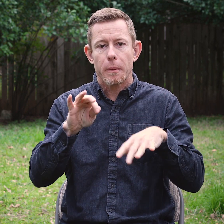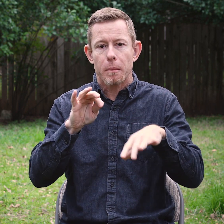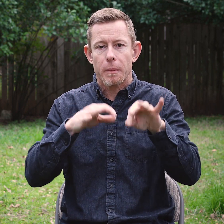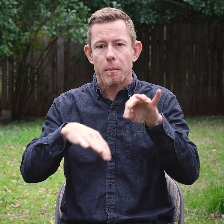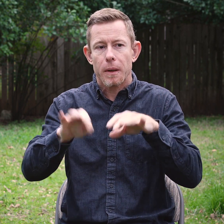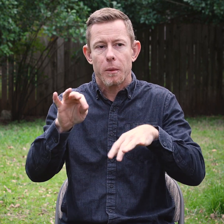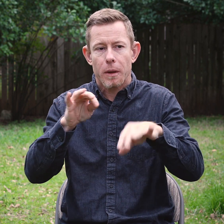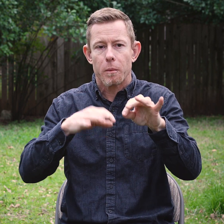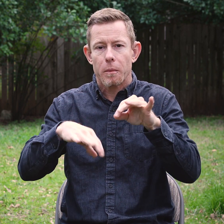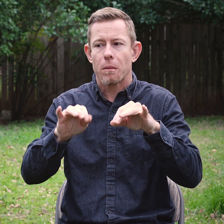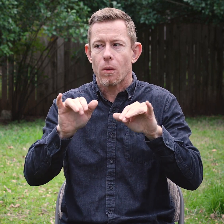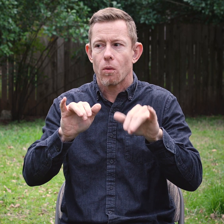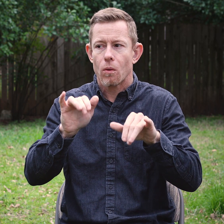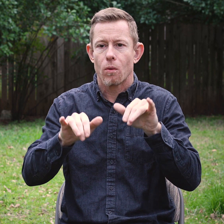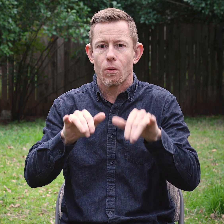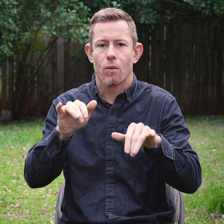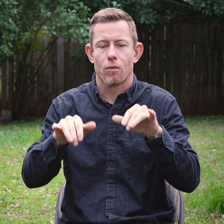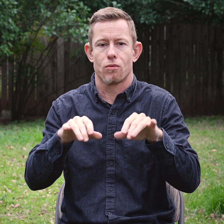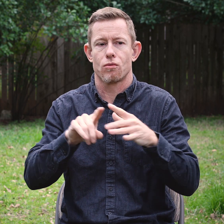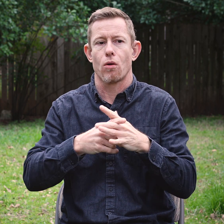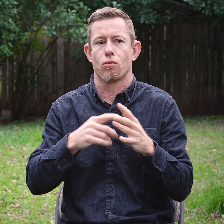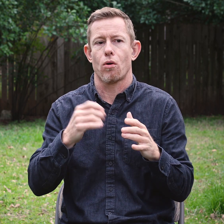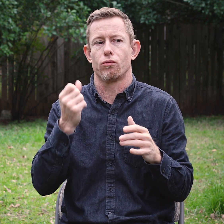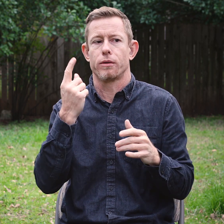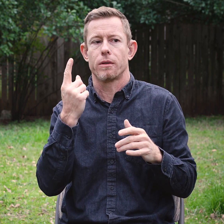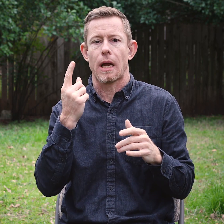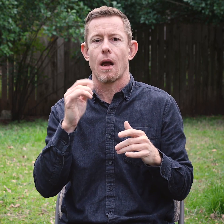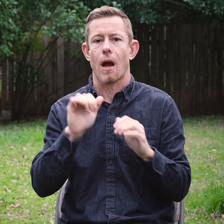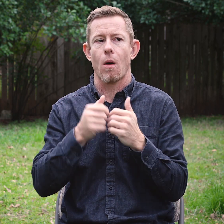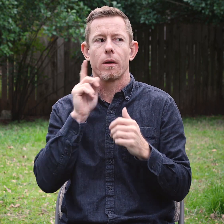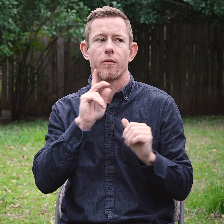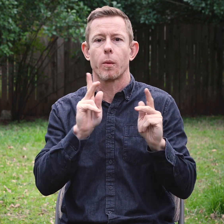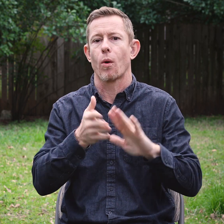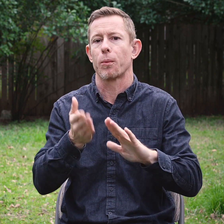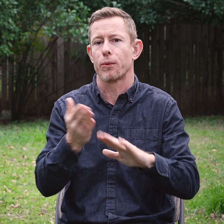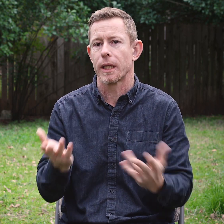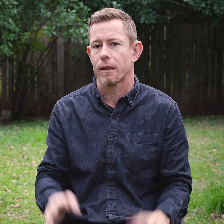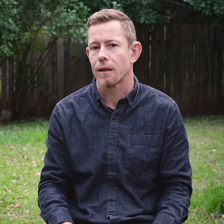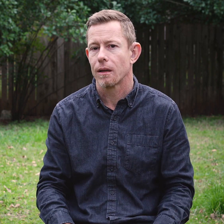Over the following weeks at camp, I began picking up ASL and understanding how deaf people operate.